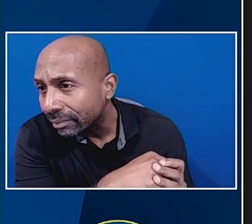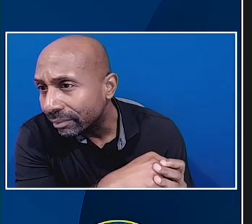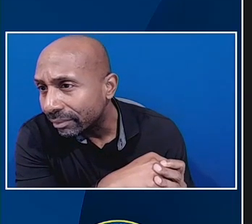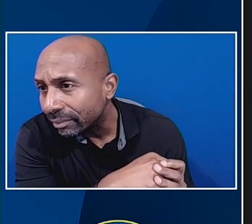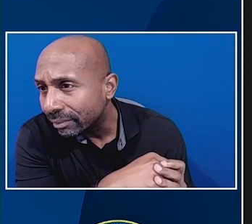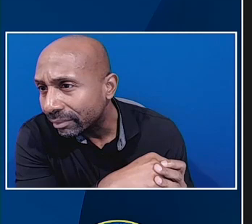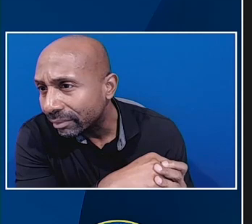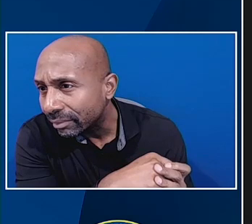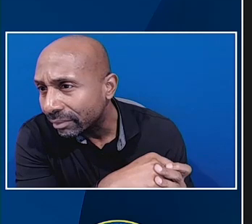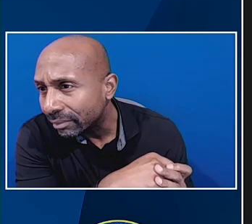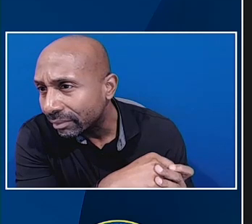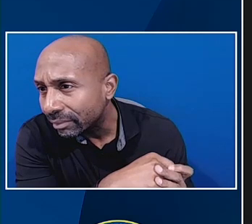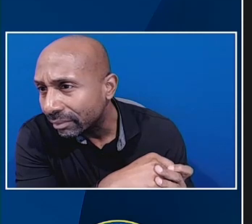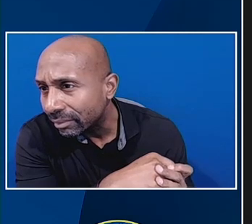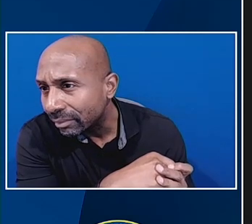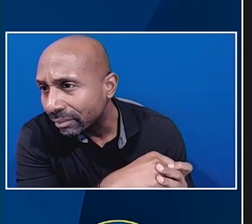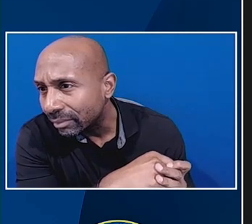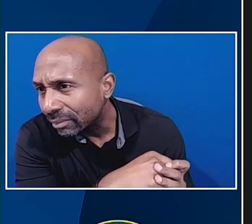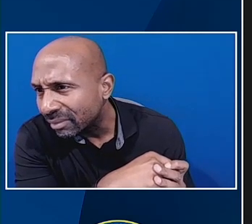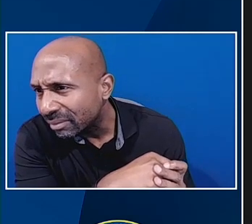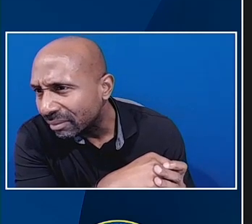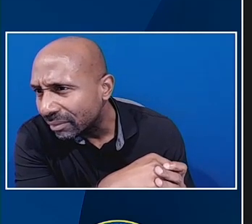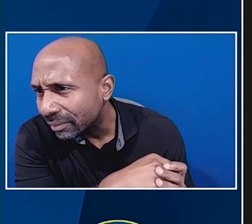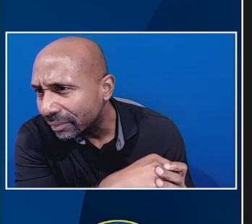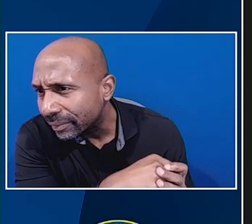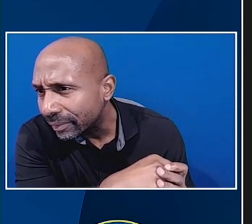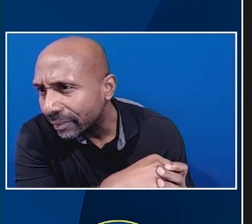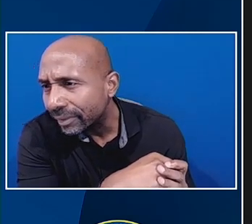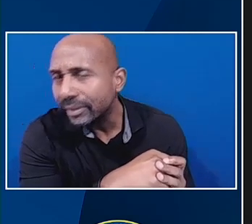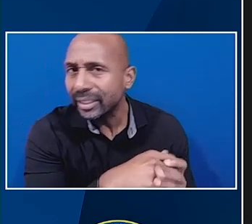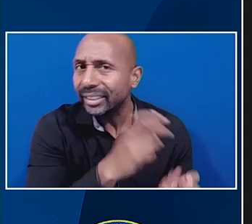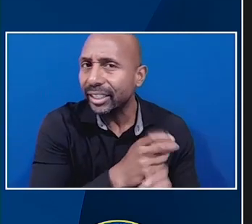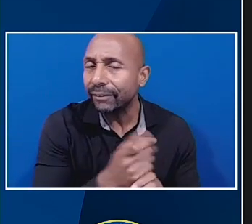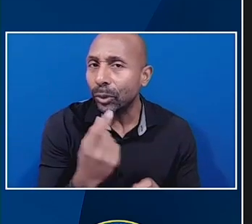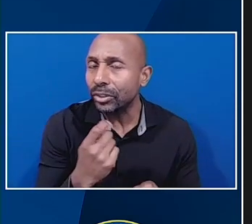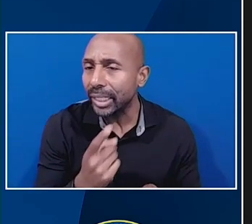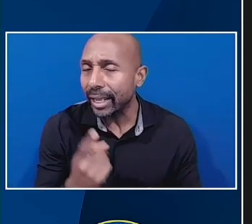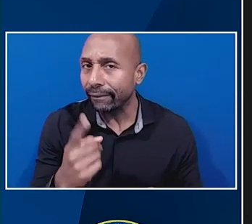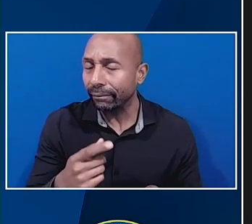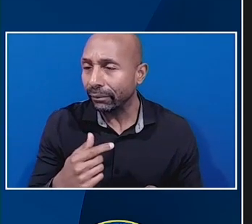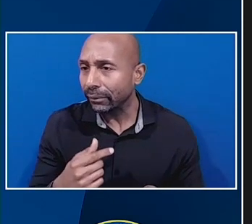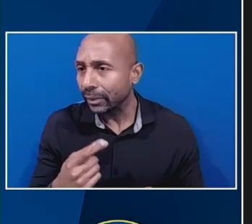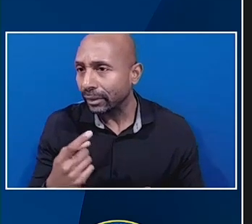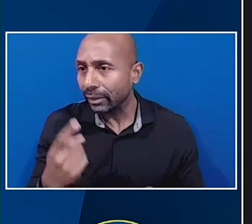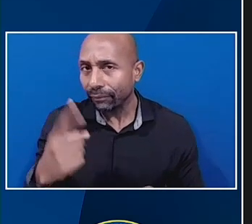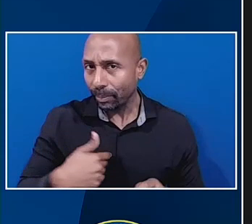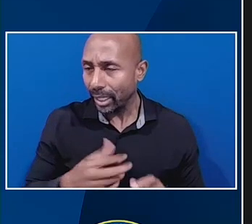everybody knows this as from the tenor of what happened this week that we'll be closer on some things than others.